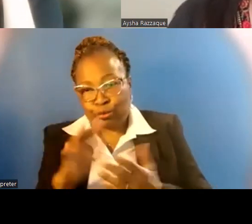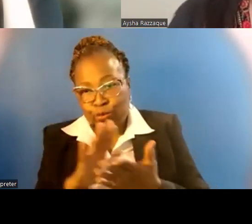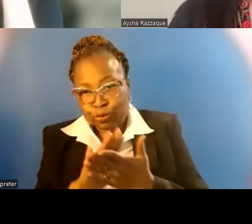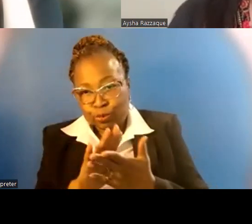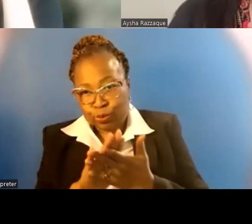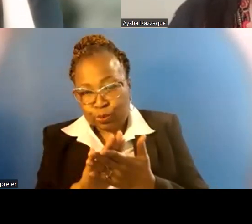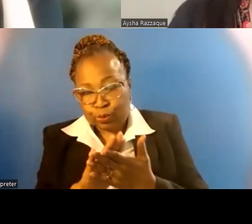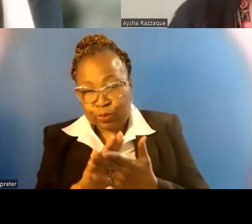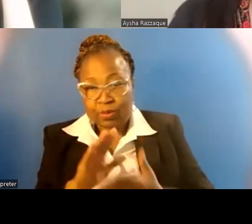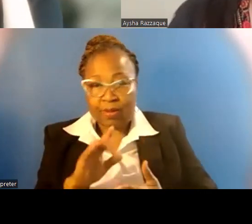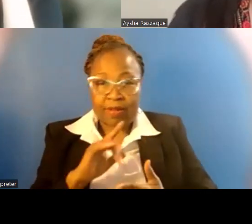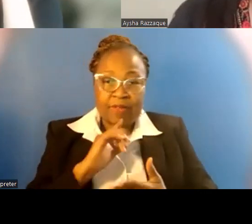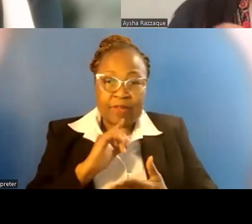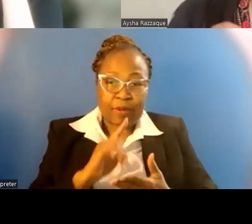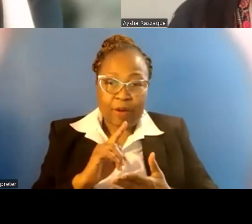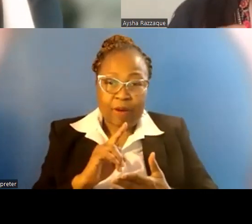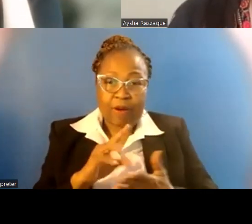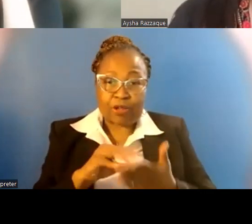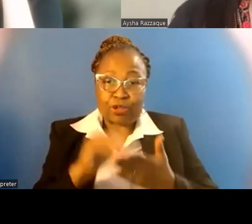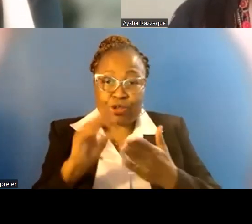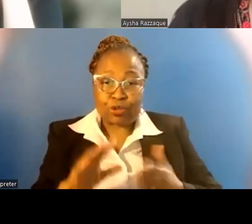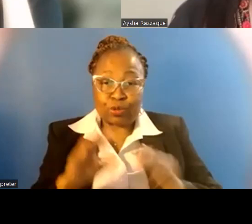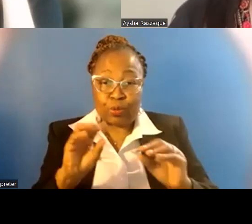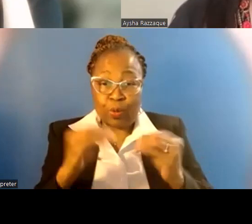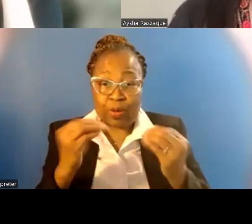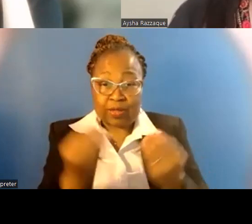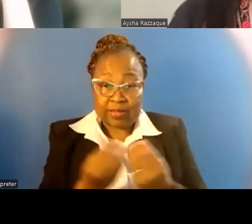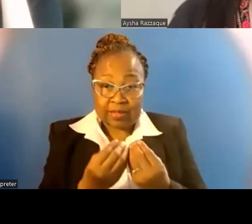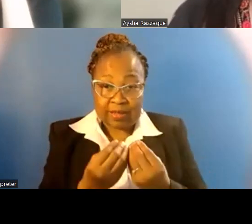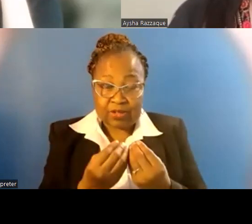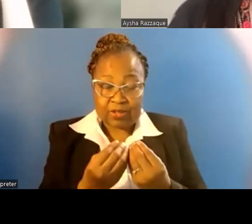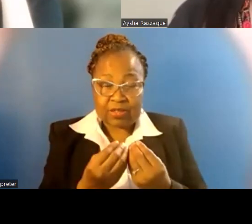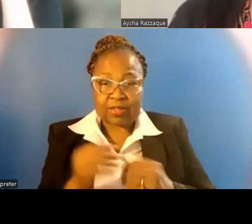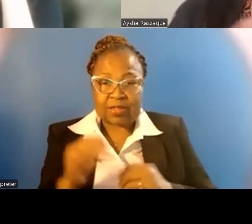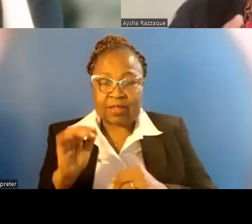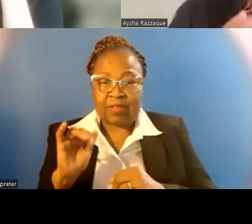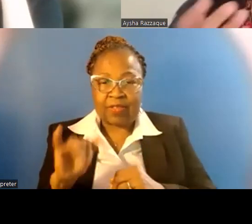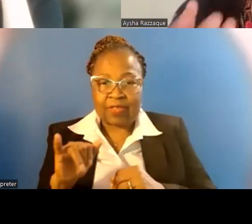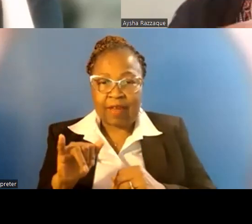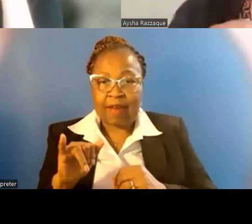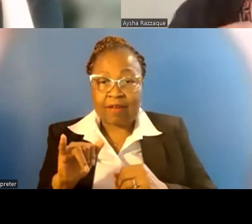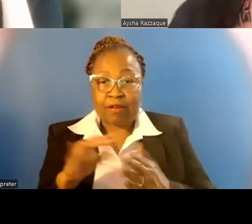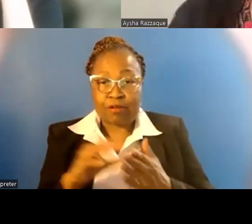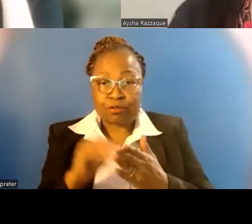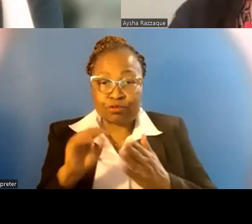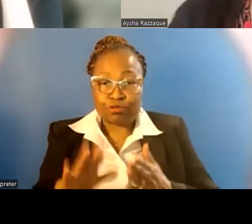there are student organizations that are student-run and center round disability,